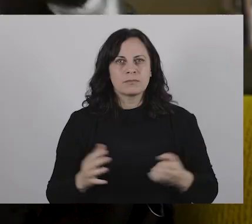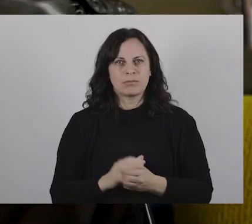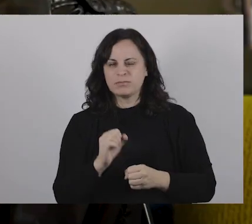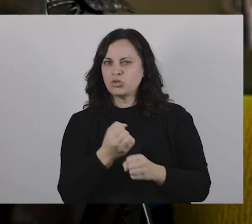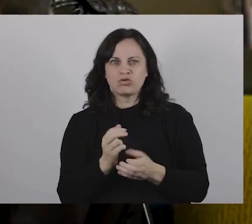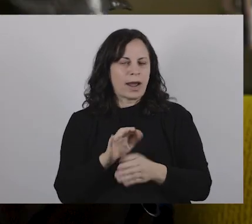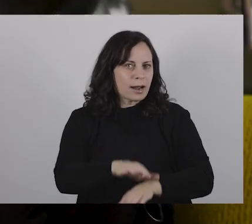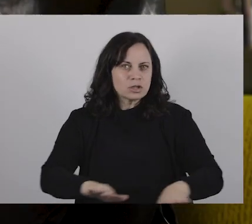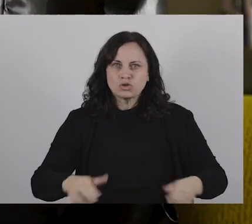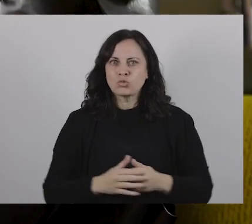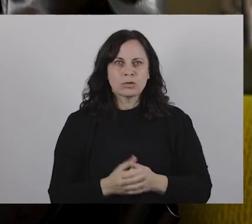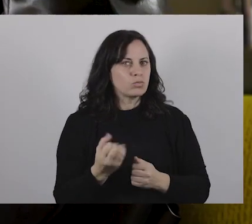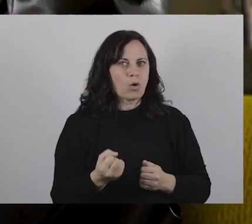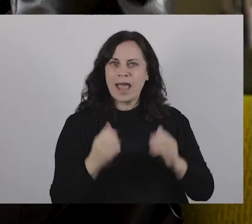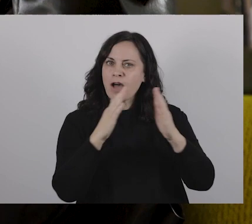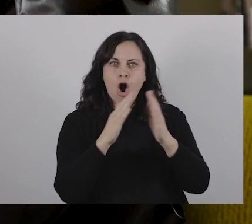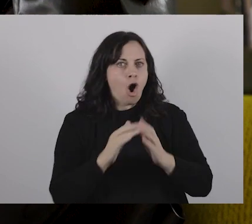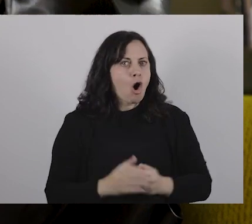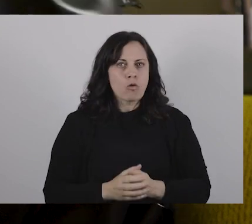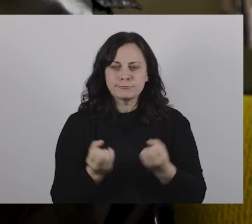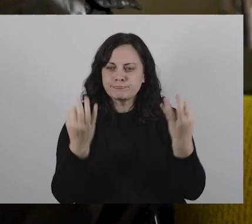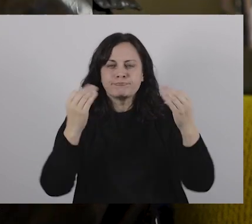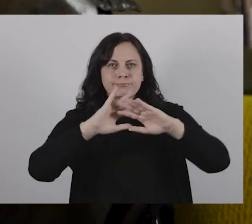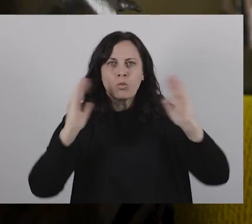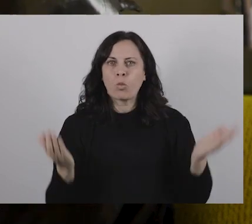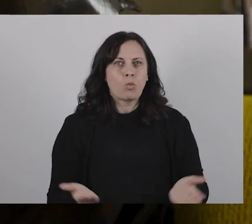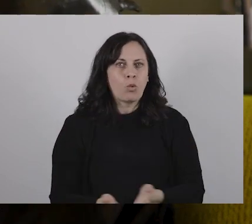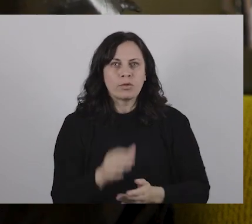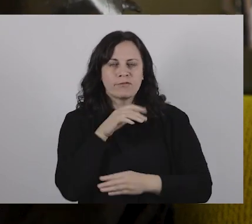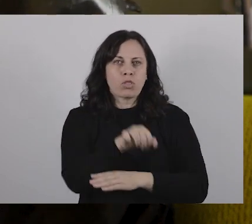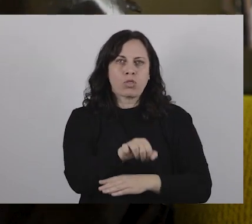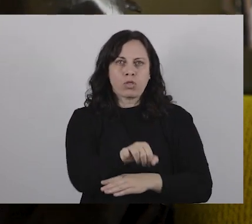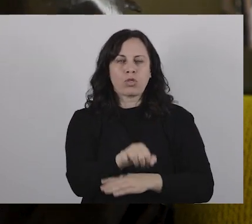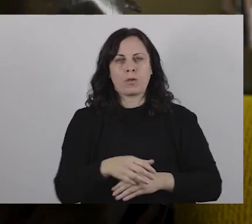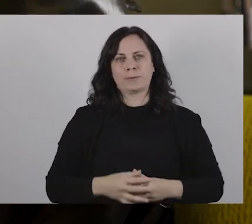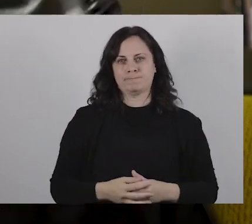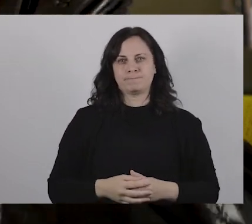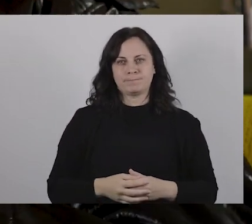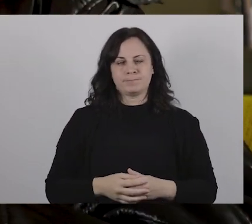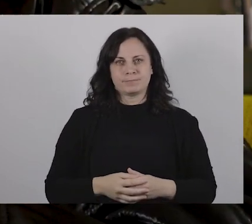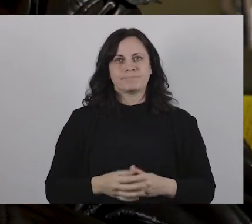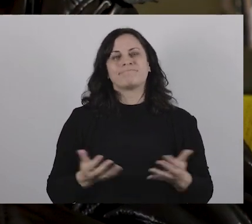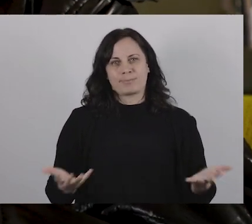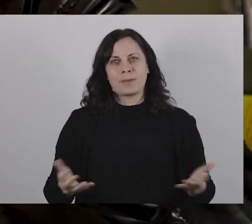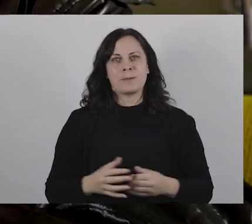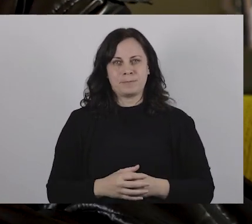Yeah, your grandkids aren't gonna have a planet, aren't gonna have a home if, yeah... It's— Yeah. Yeah.